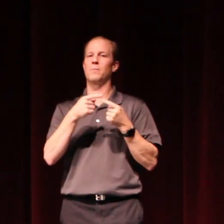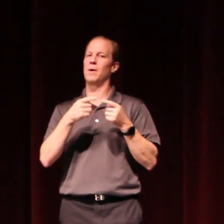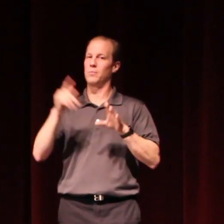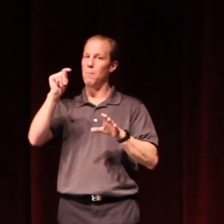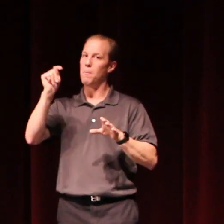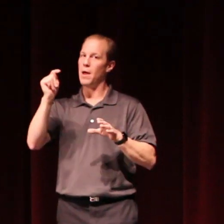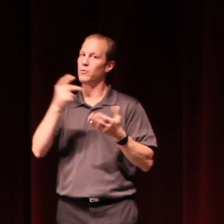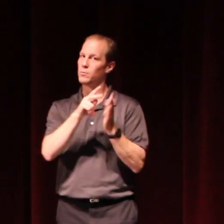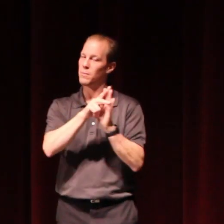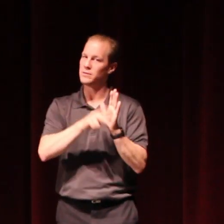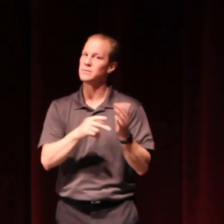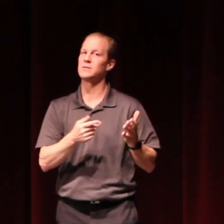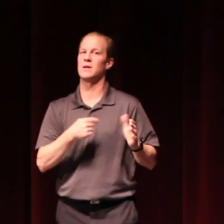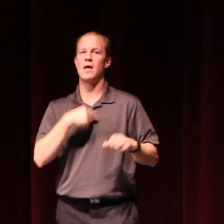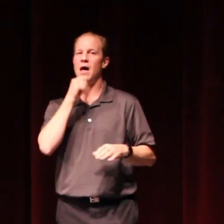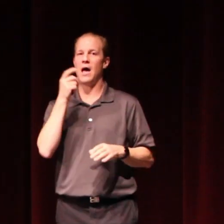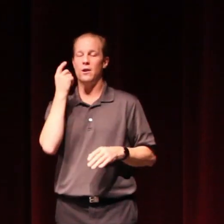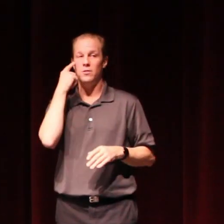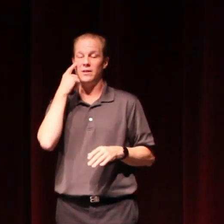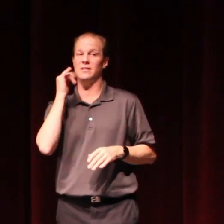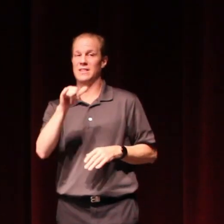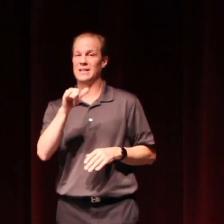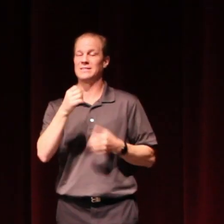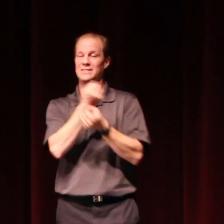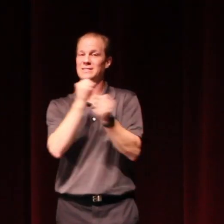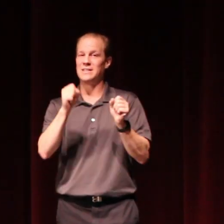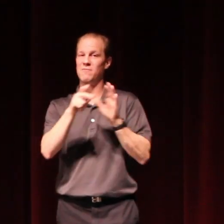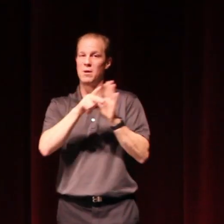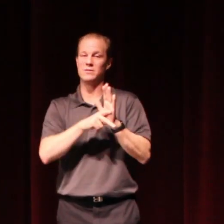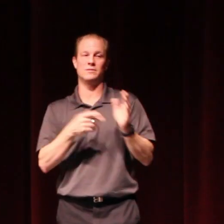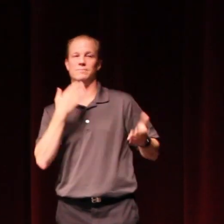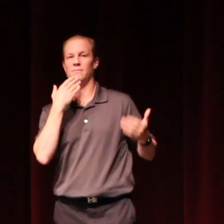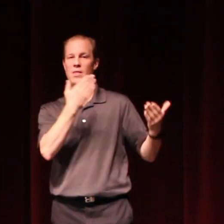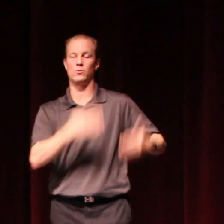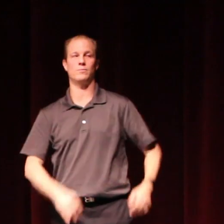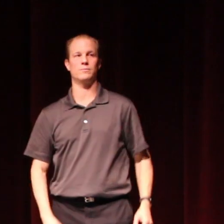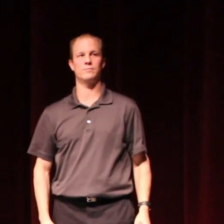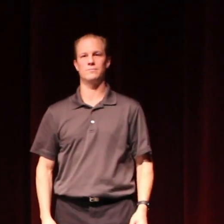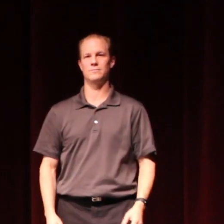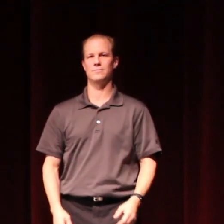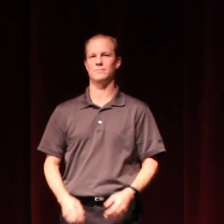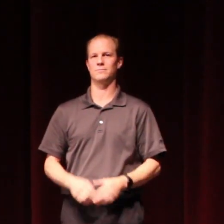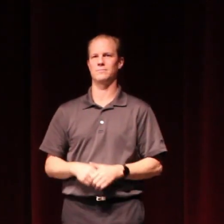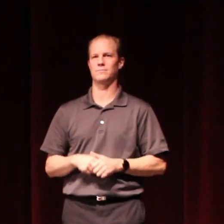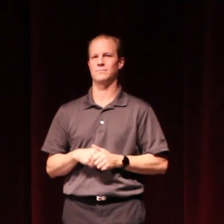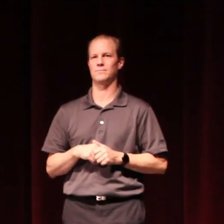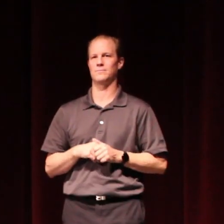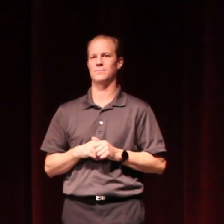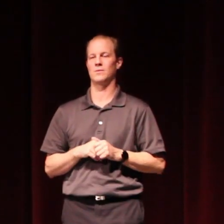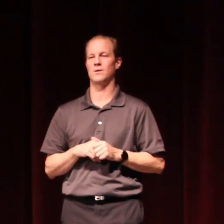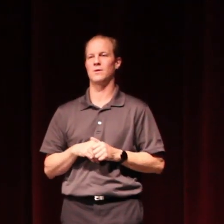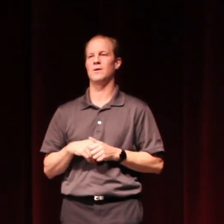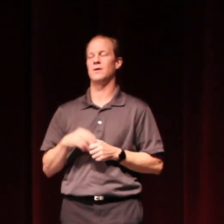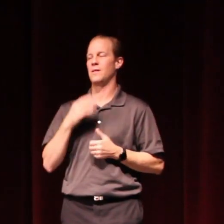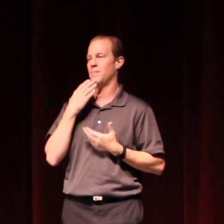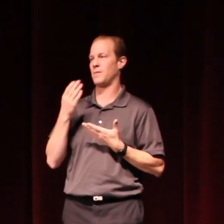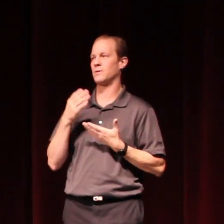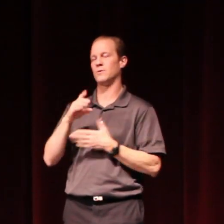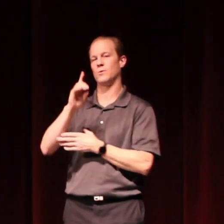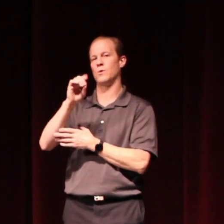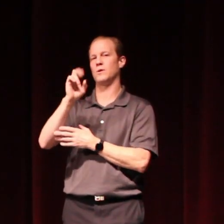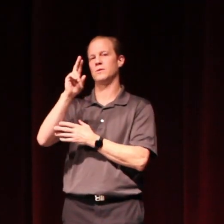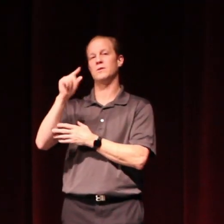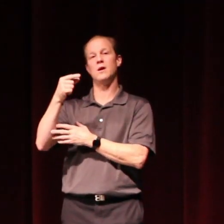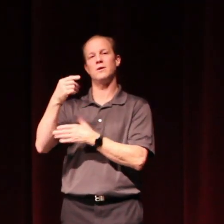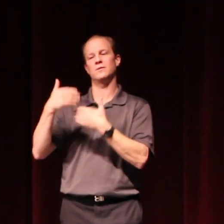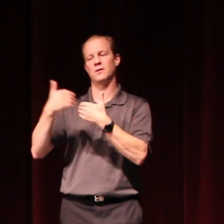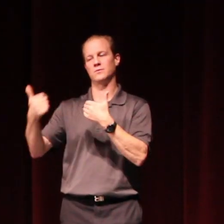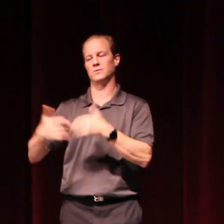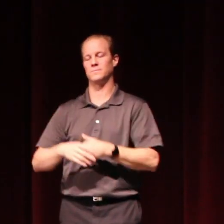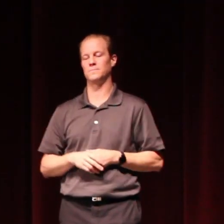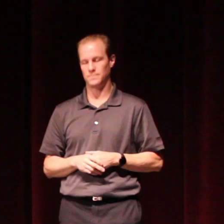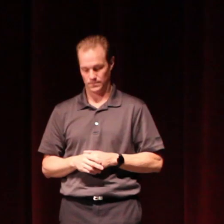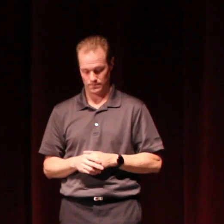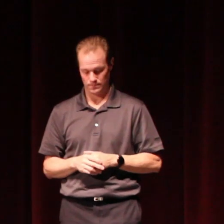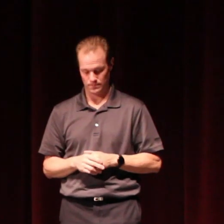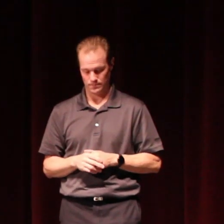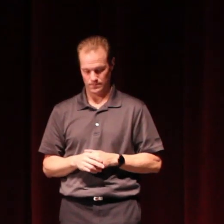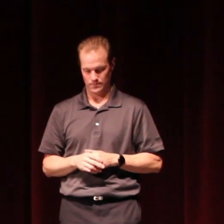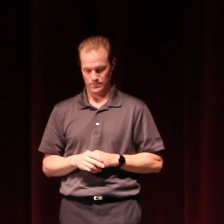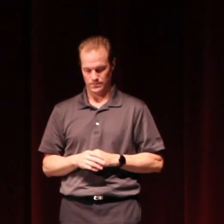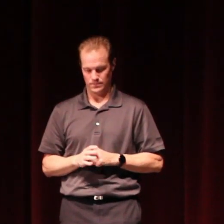I don't think that's a safe policy. Thank you. Thank you. Next we will hear from Doug Stevens.